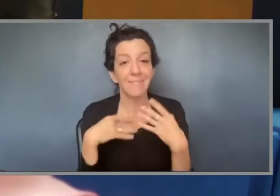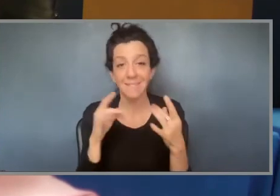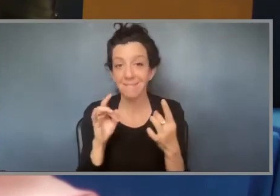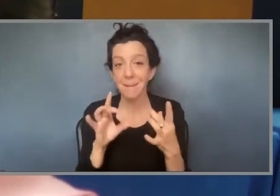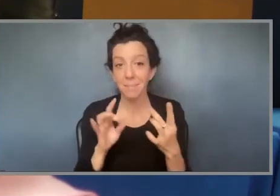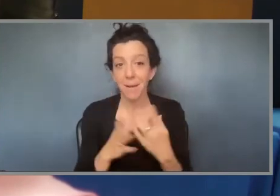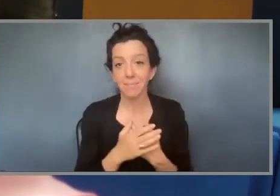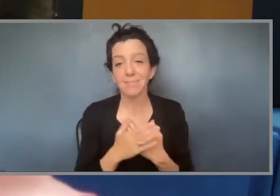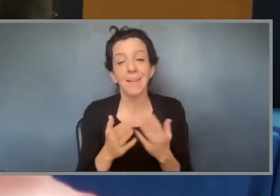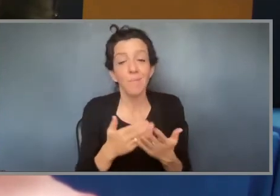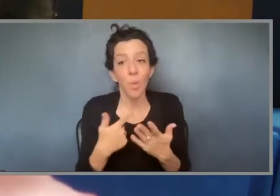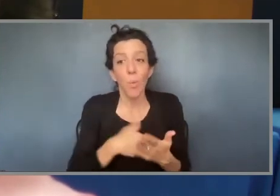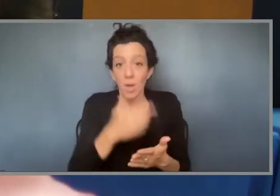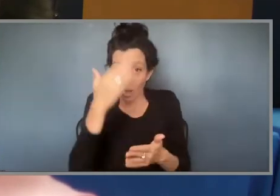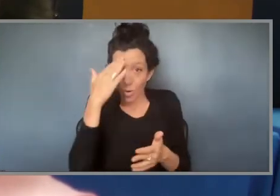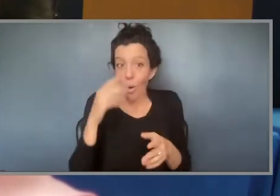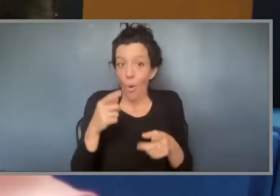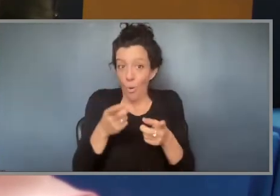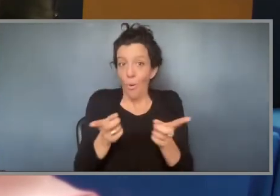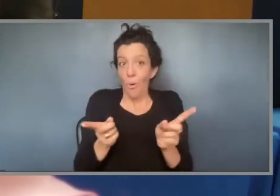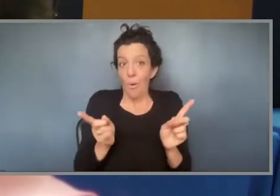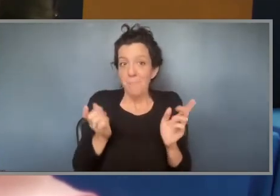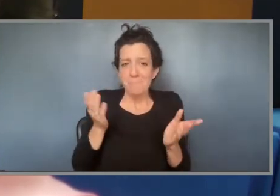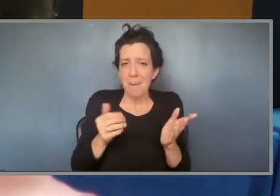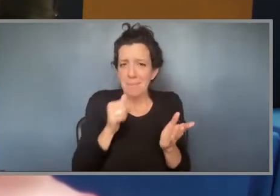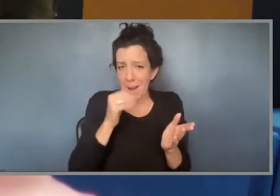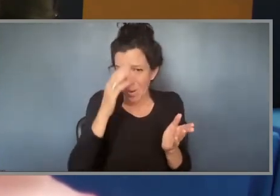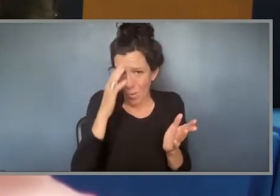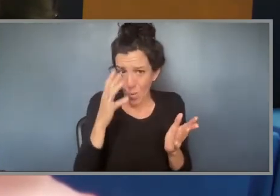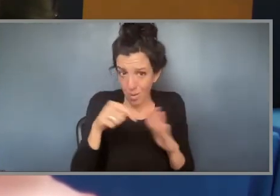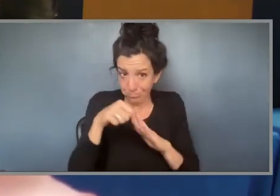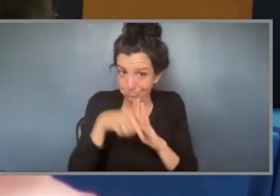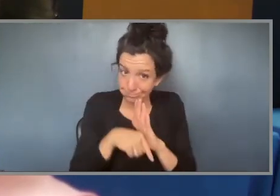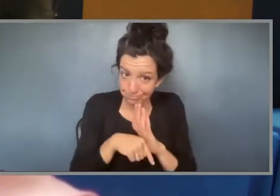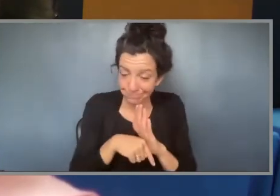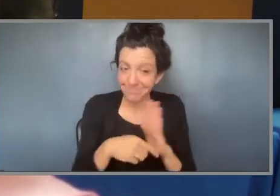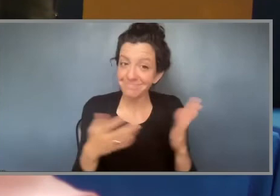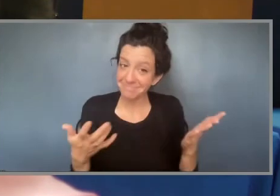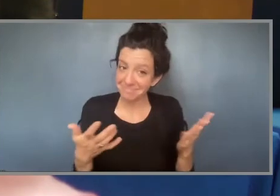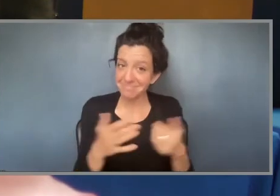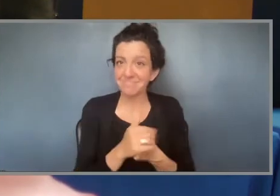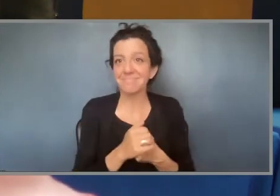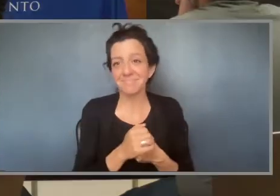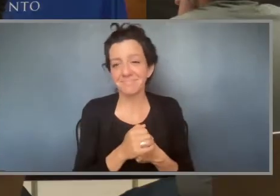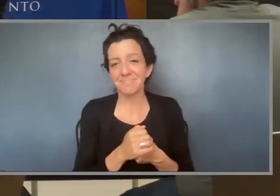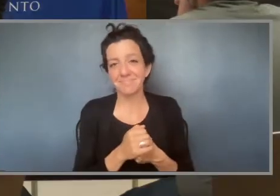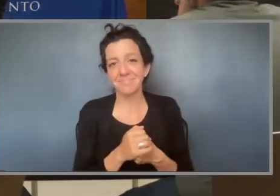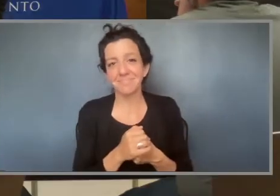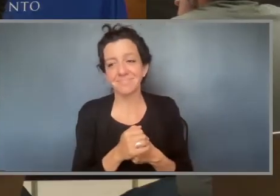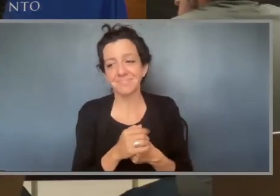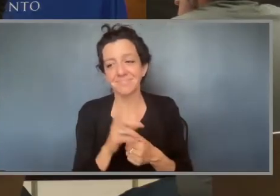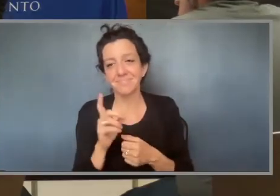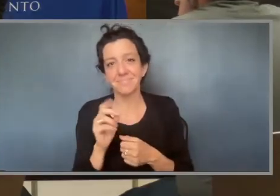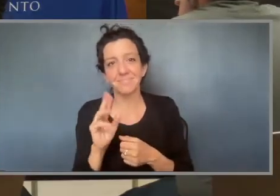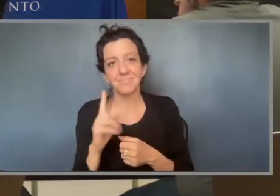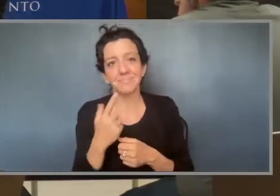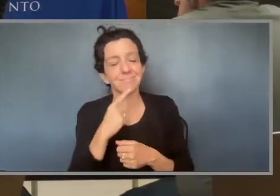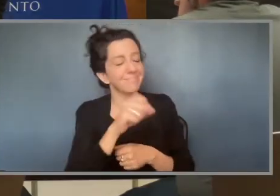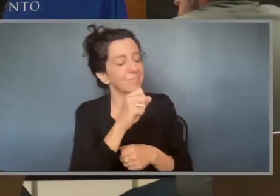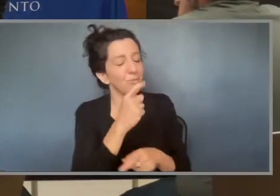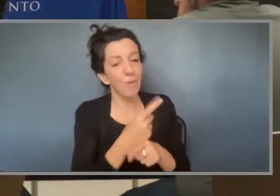Studio: To hear from that Community because, while again we we have knowledge of of our surrounding community, we might